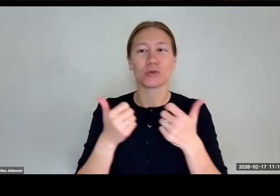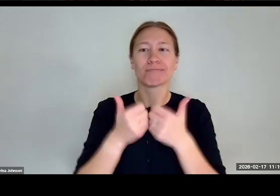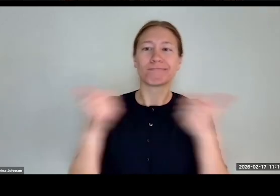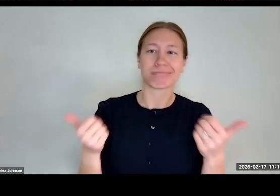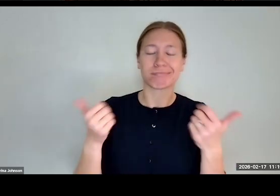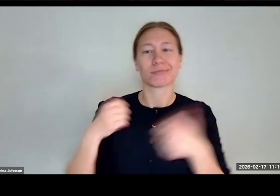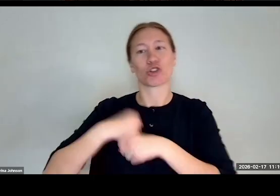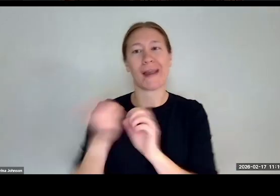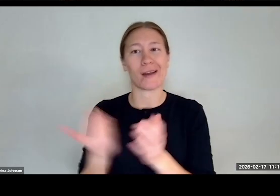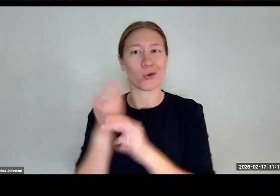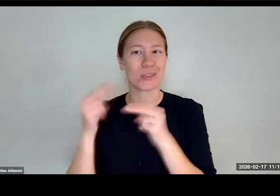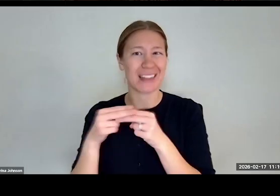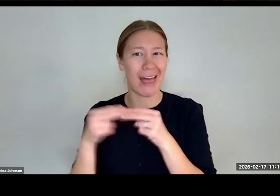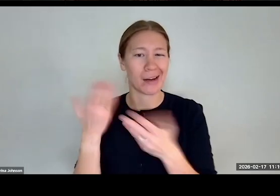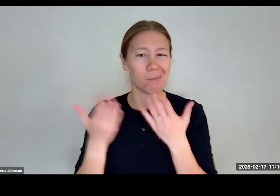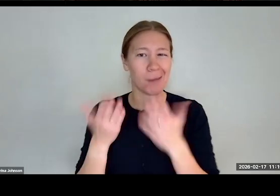if you're noticing them getting really busy in text heavy.